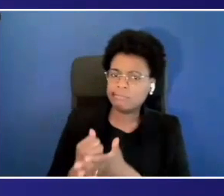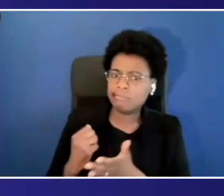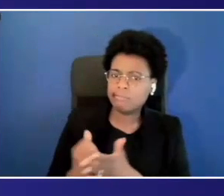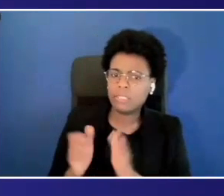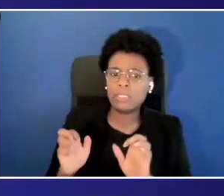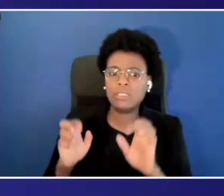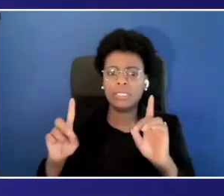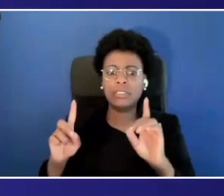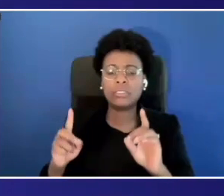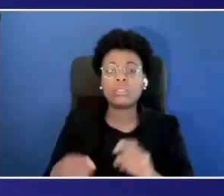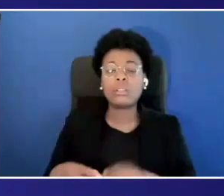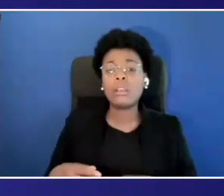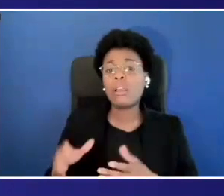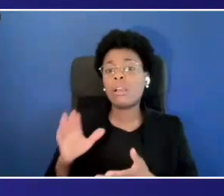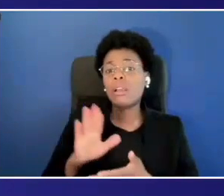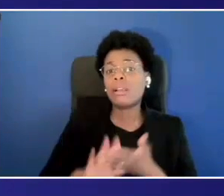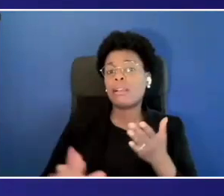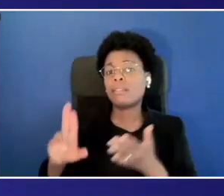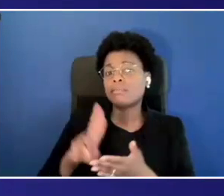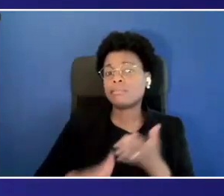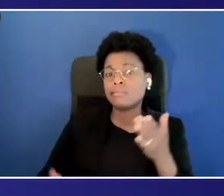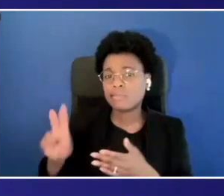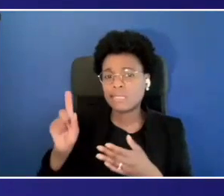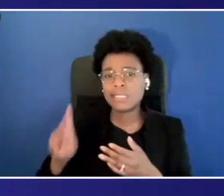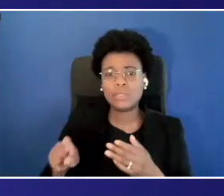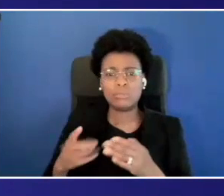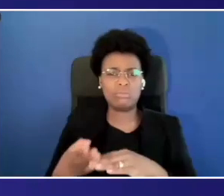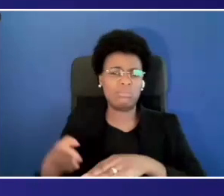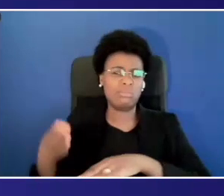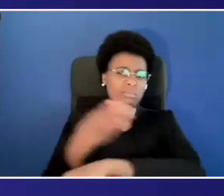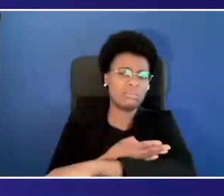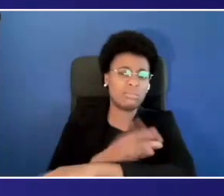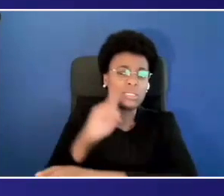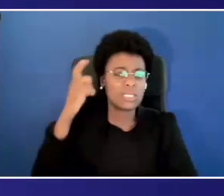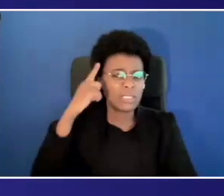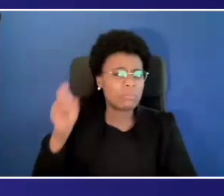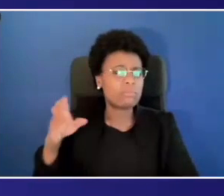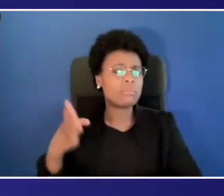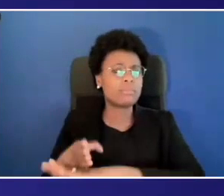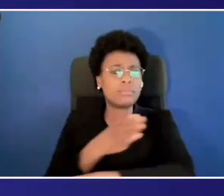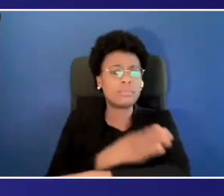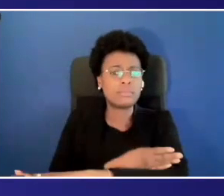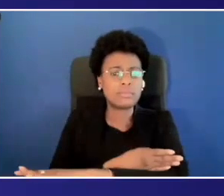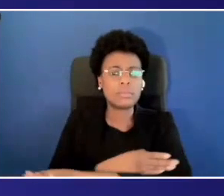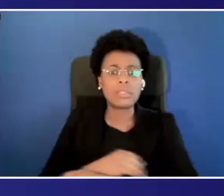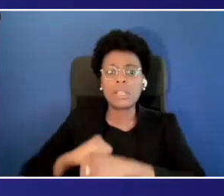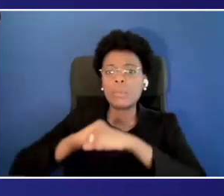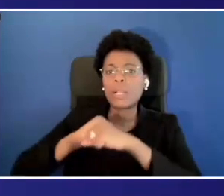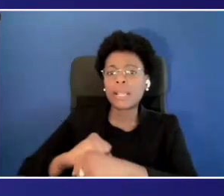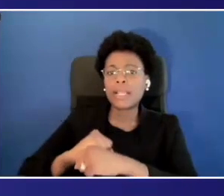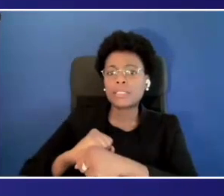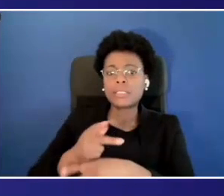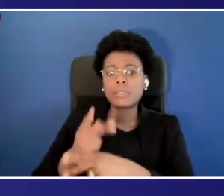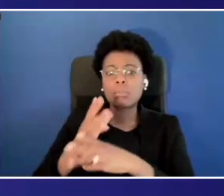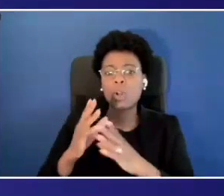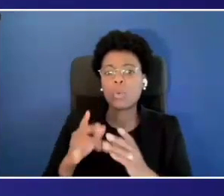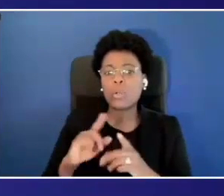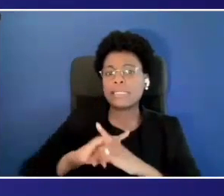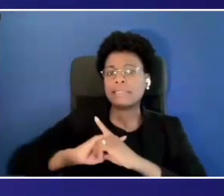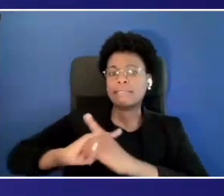Our government must do better. Protections they borrowed defense exist for a reason and we need to make sure they remain in place.